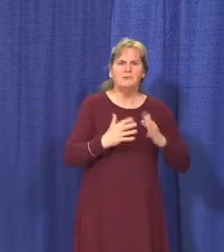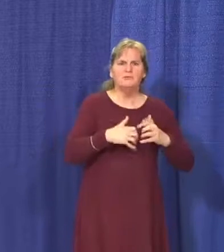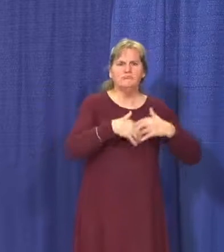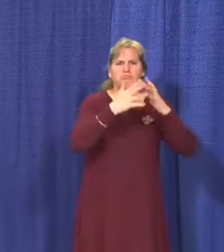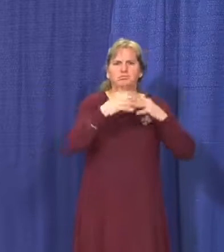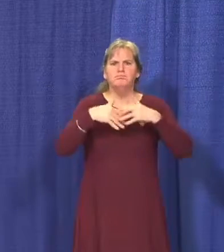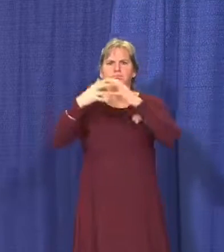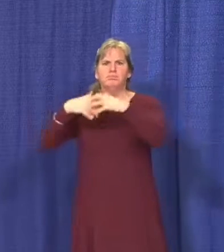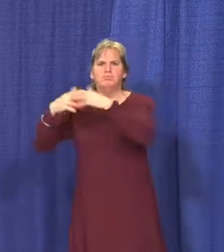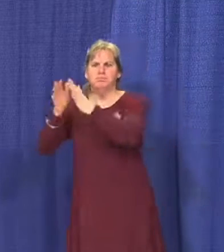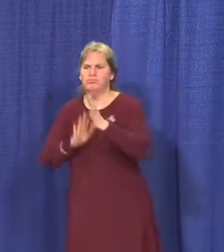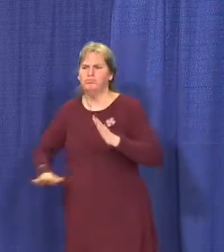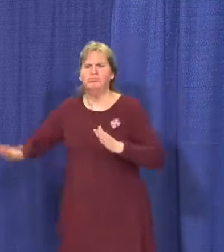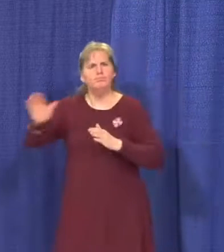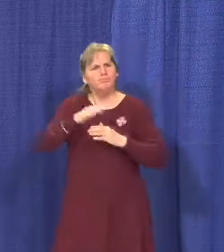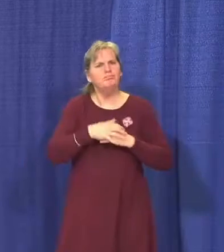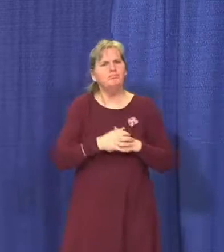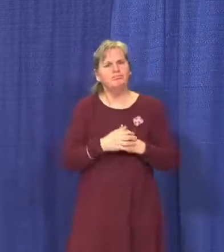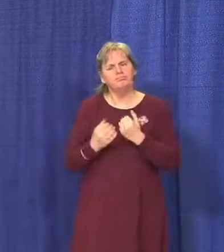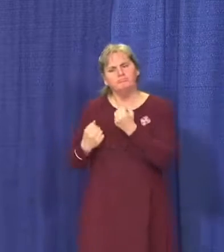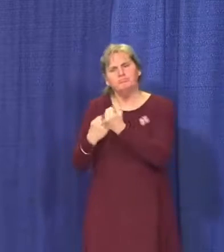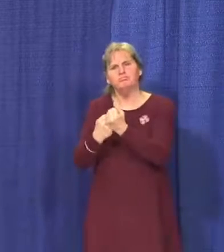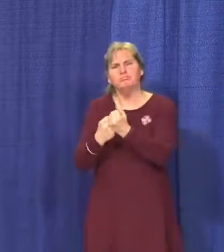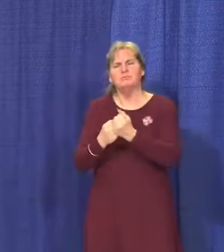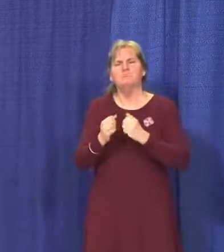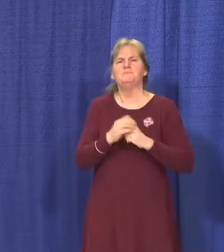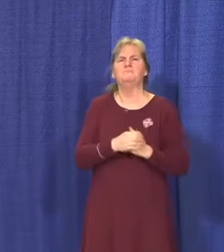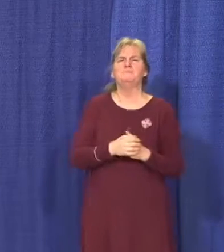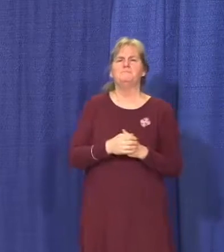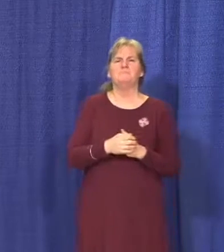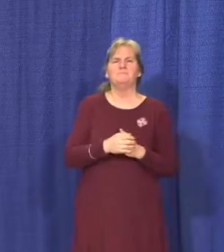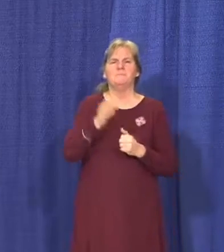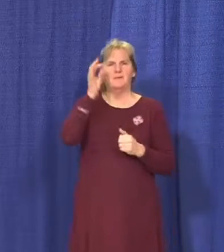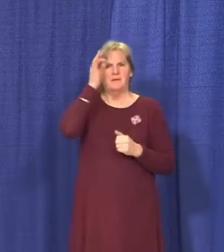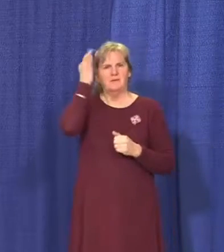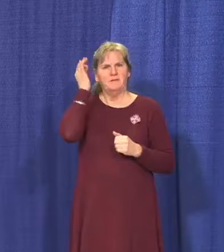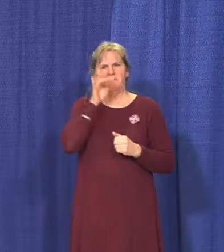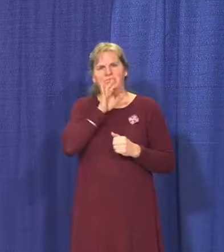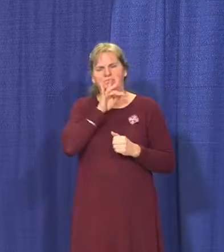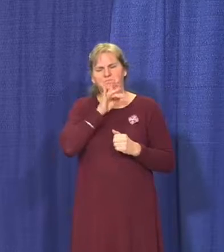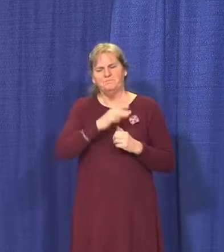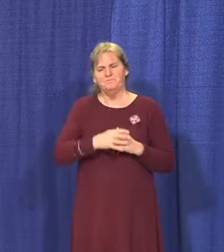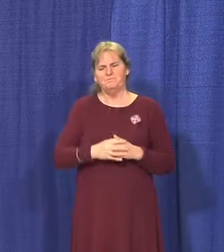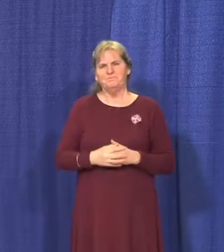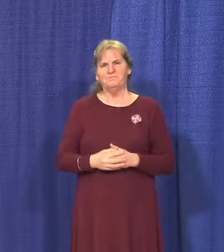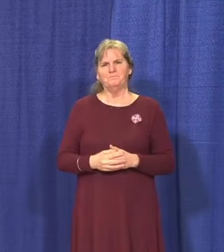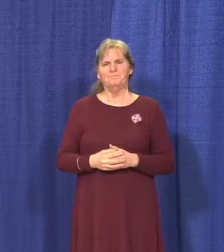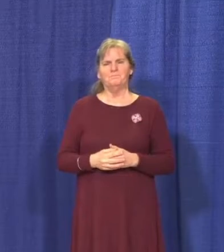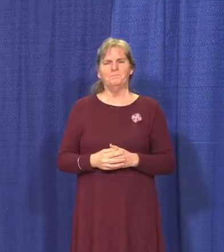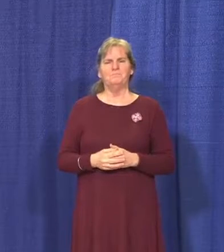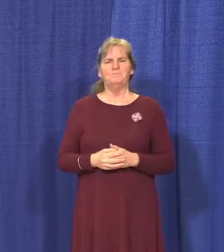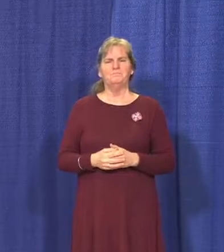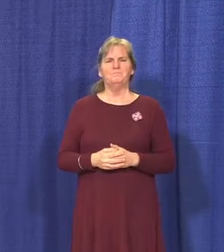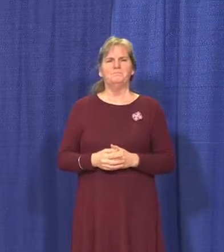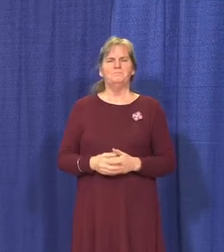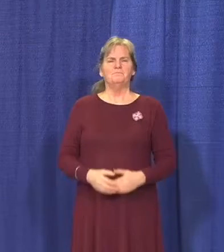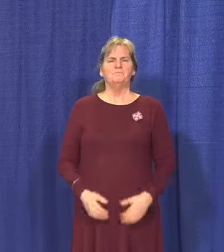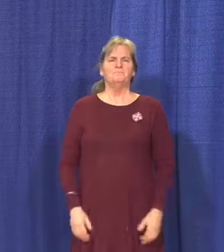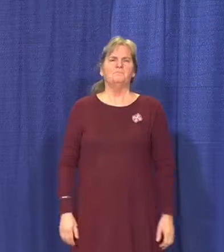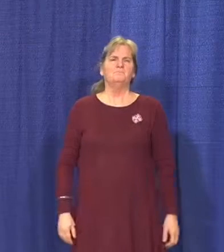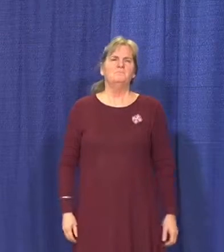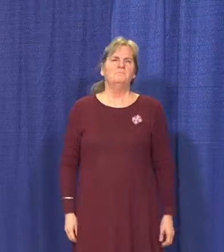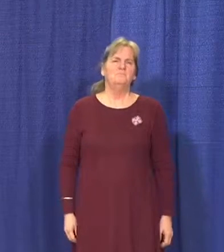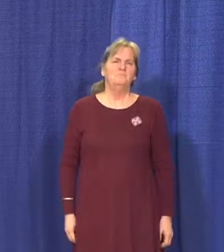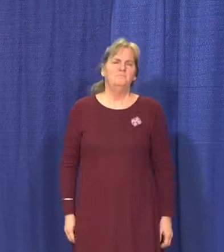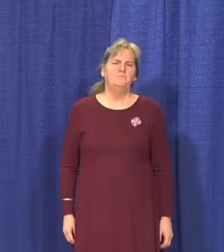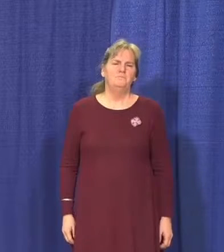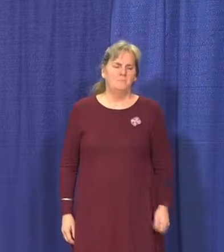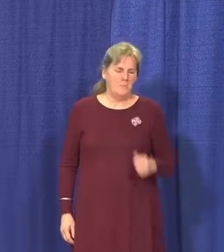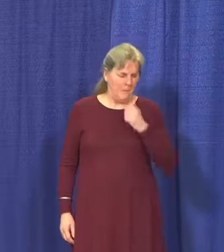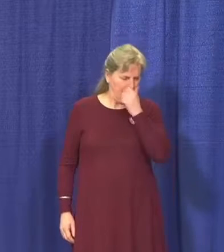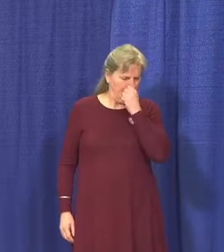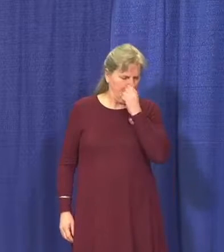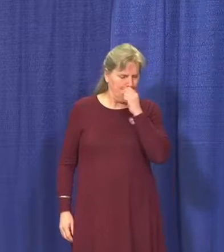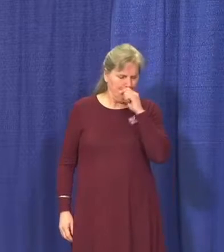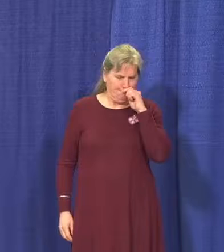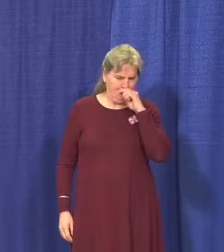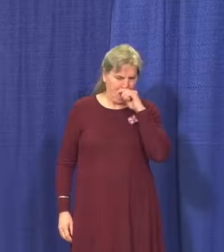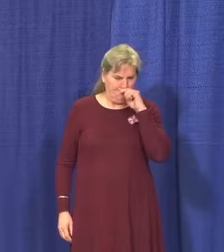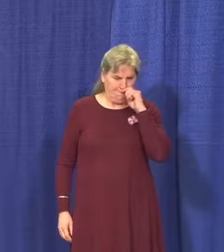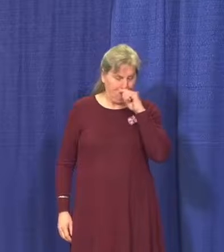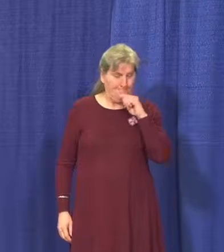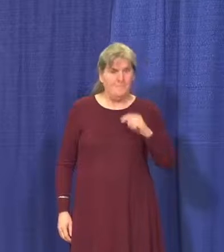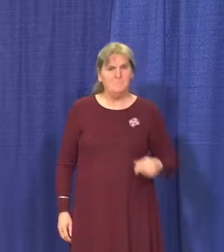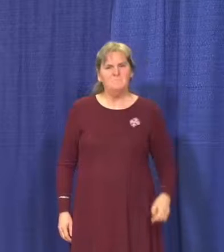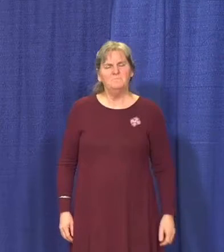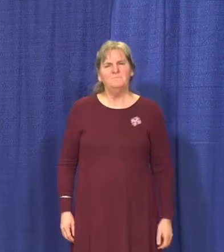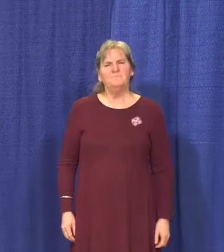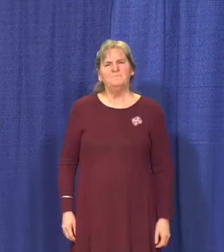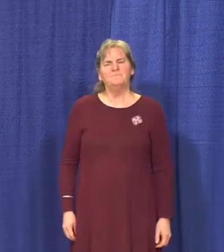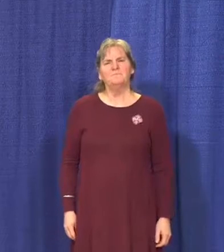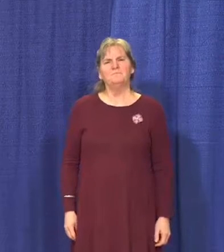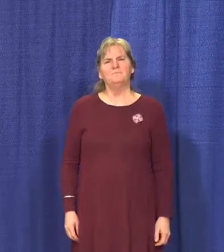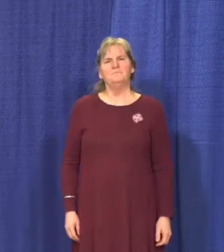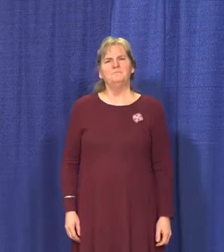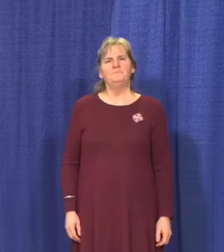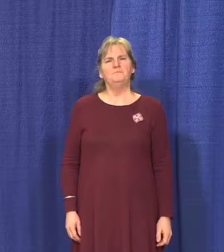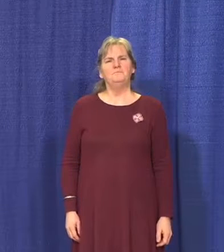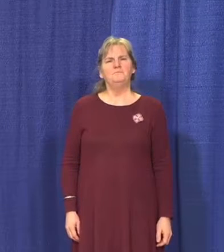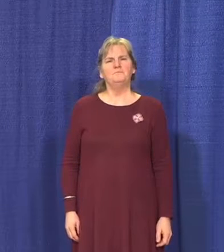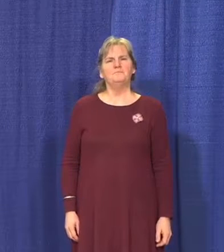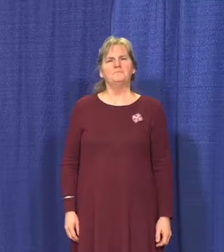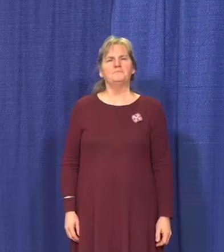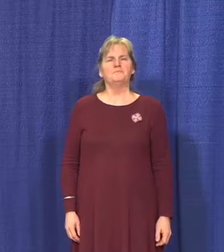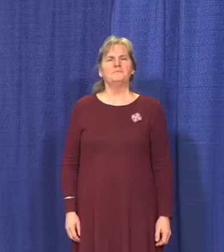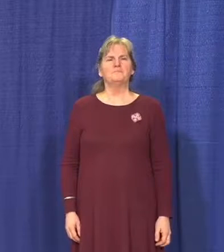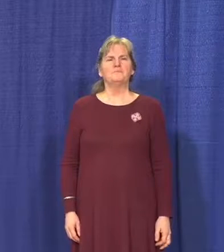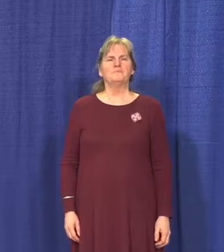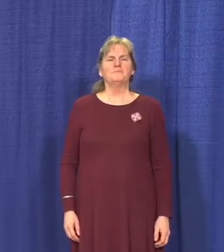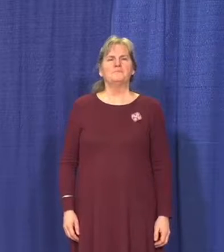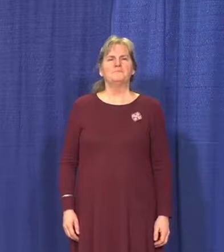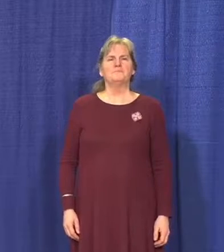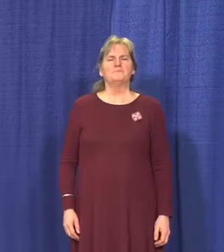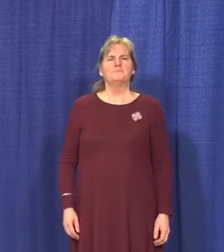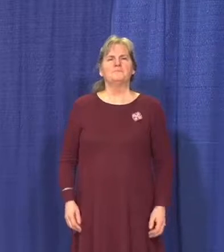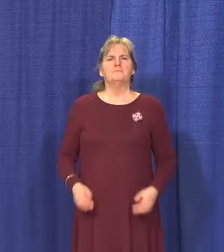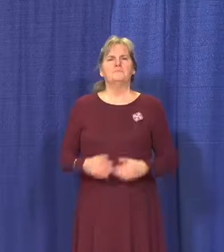[ Speaking French ]